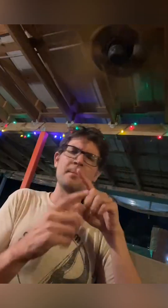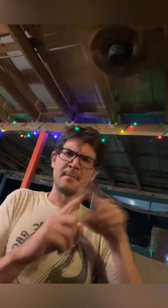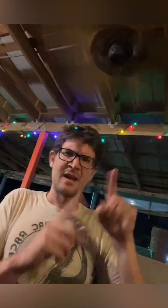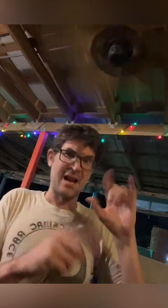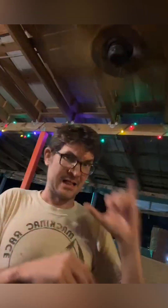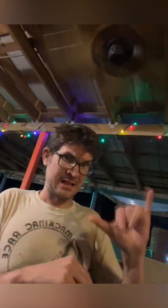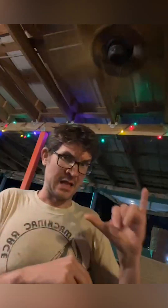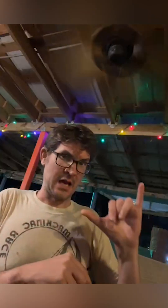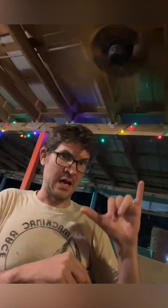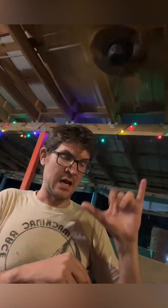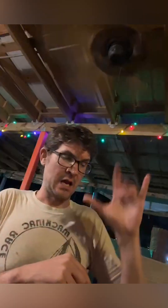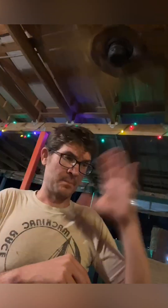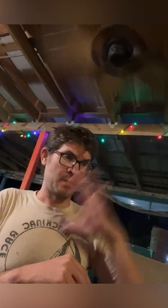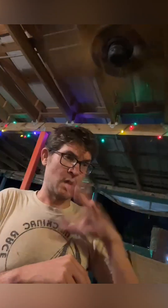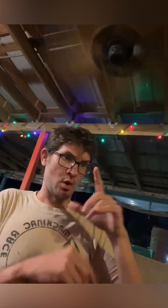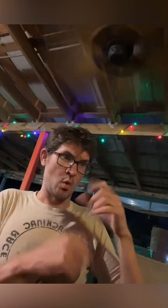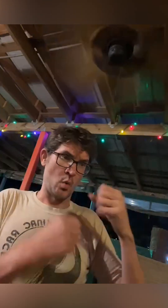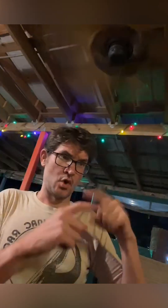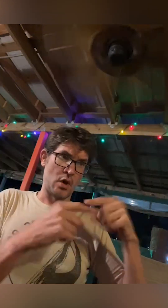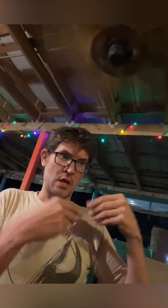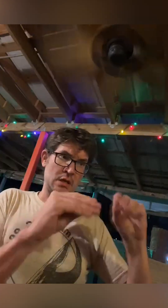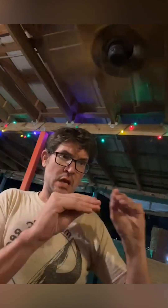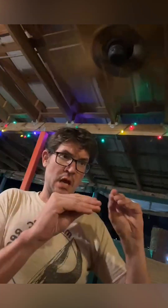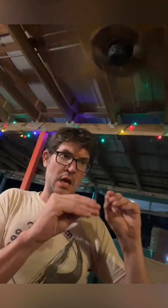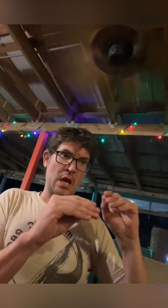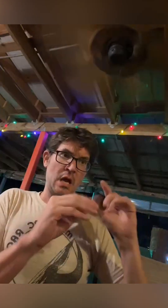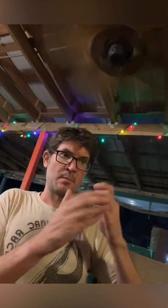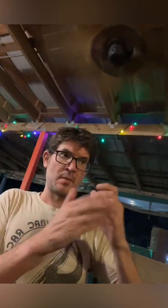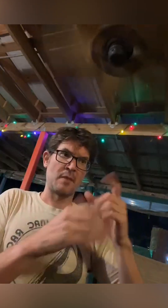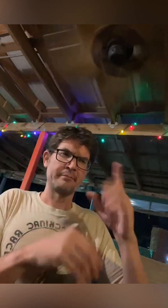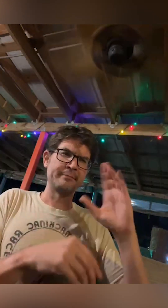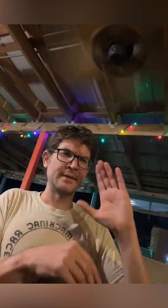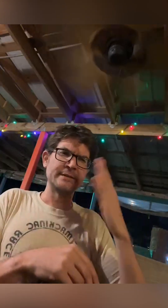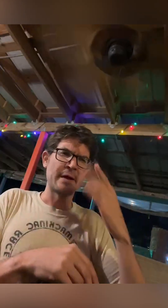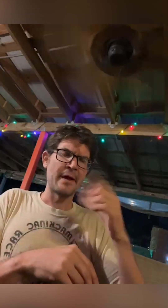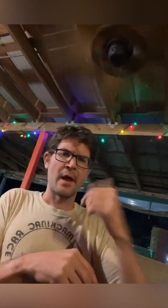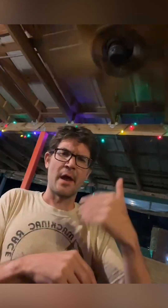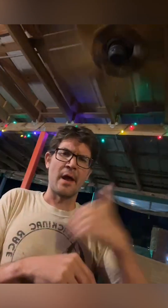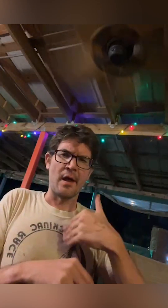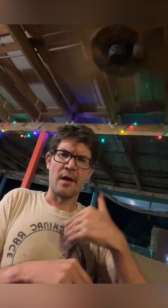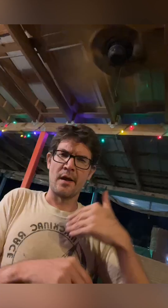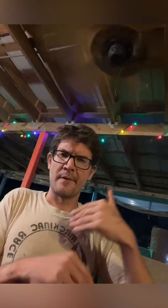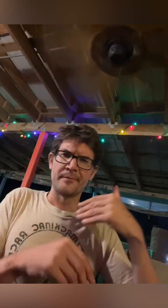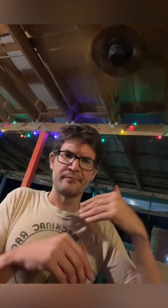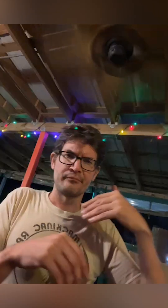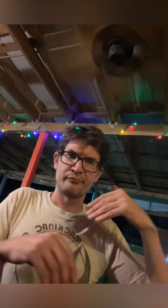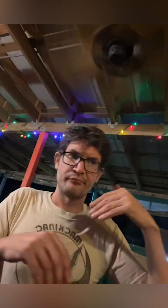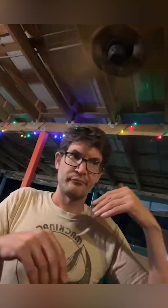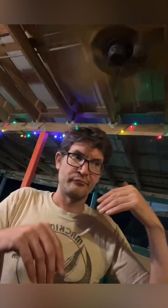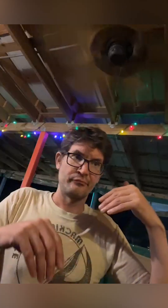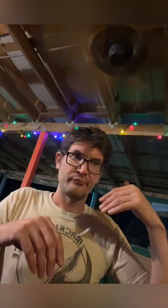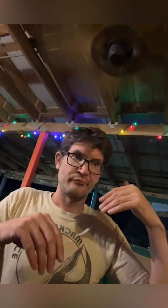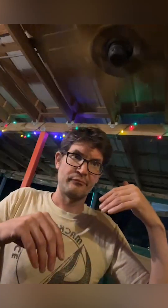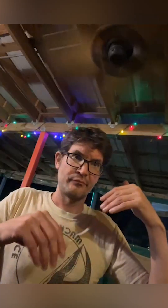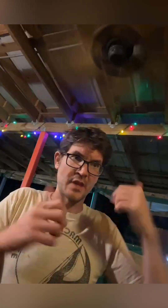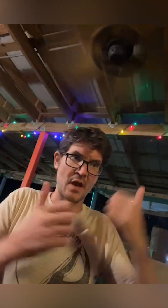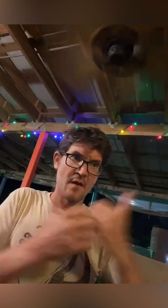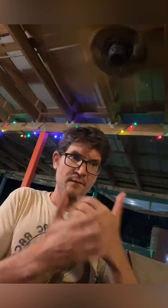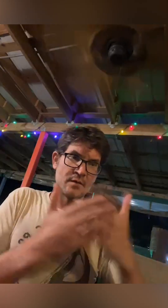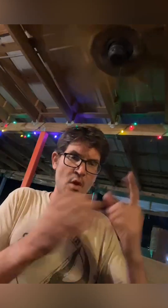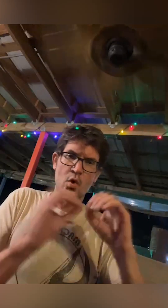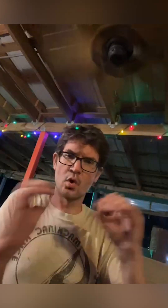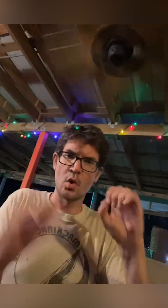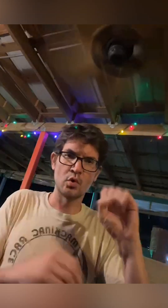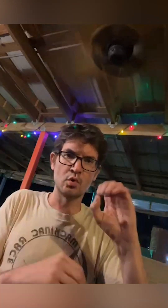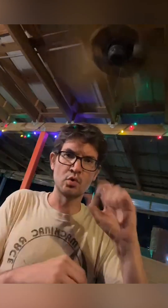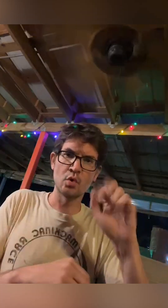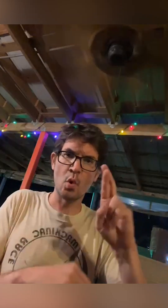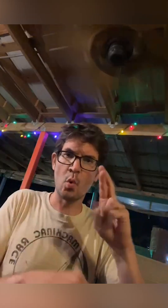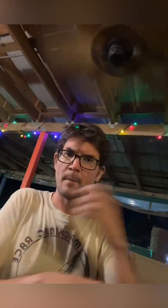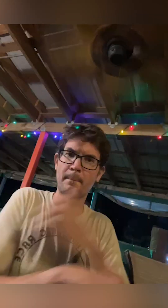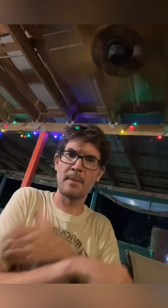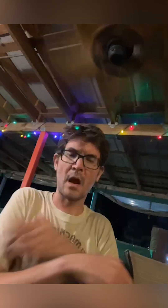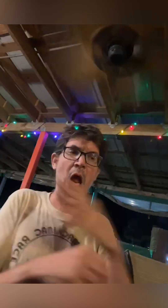But the boat he’s selling doesn’t really have everything. It doesn’t even have a solar panel.